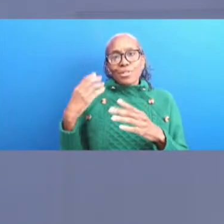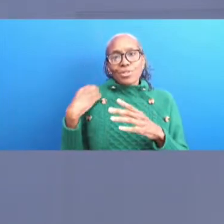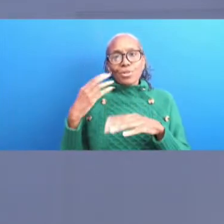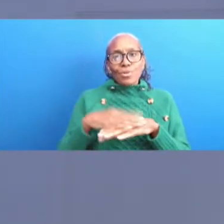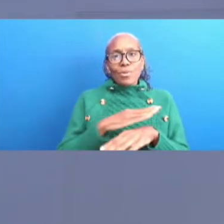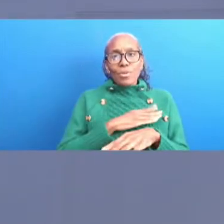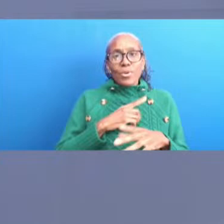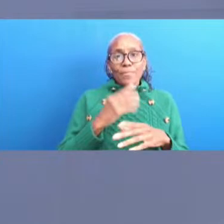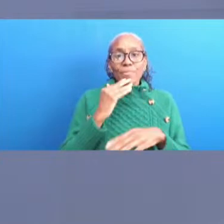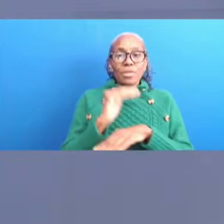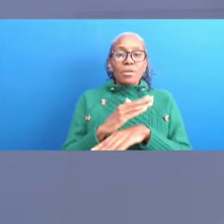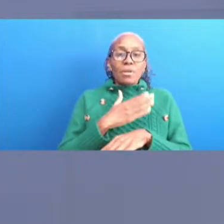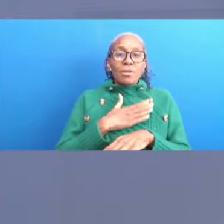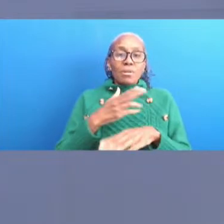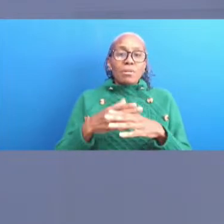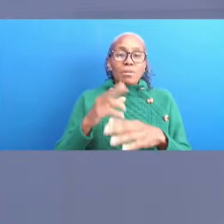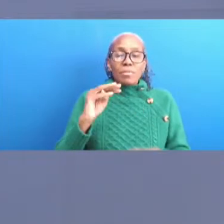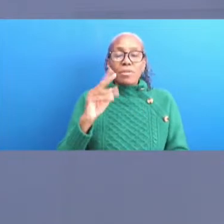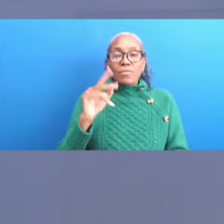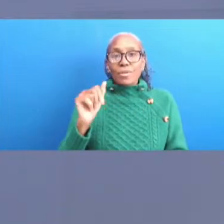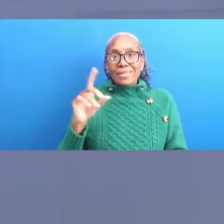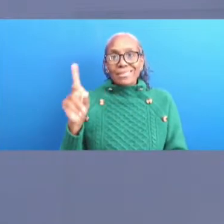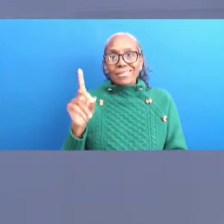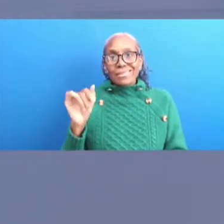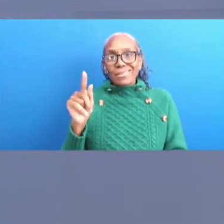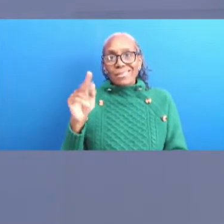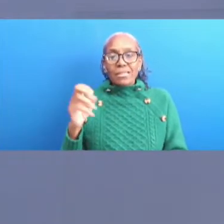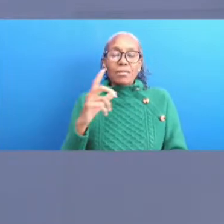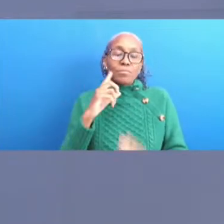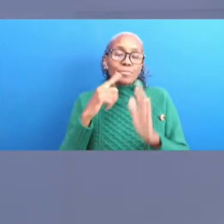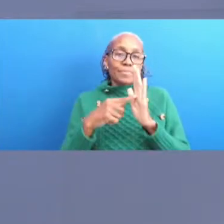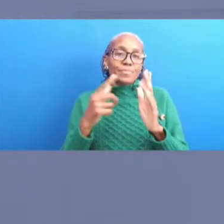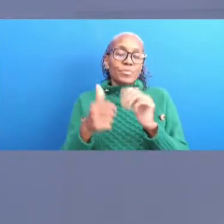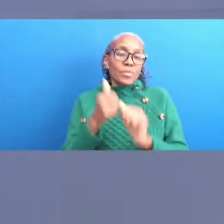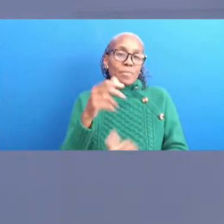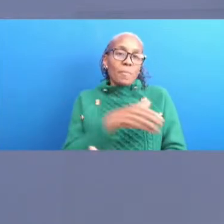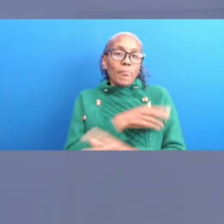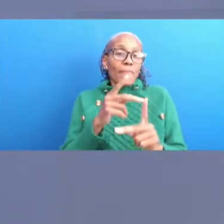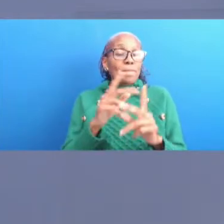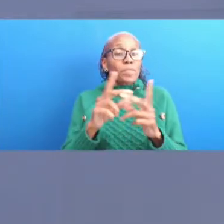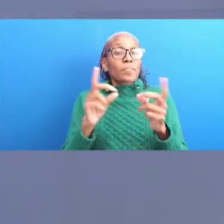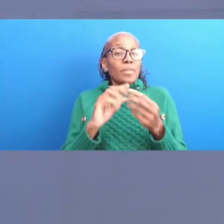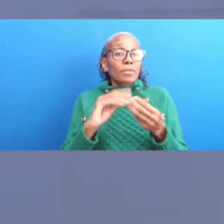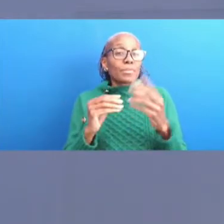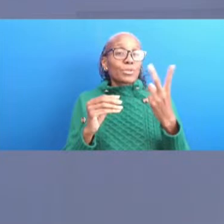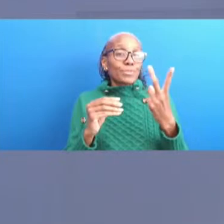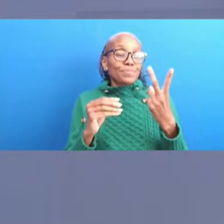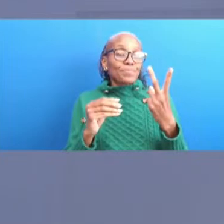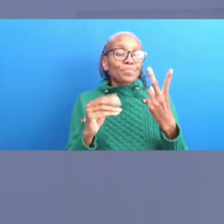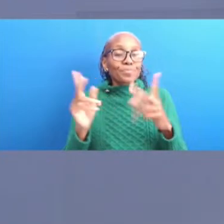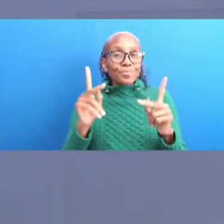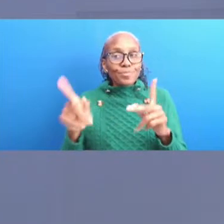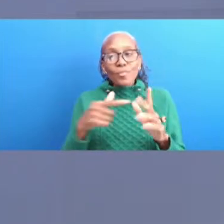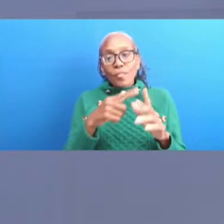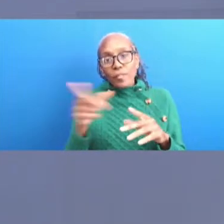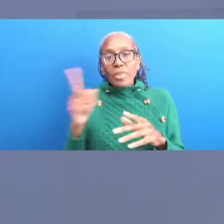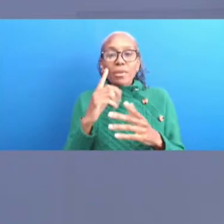HONOR OF SERVING AS CHAIR OF THE BOARD. GOOD AFTERNOON.